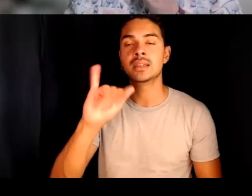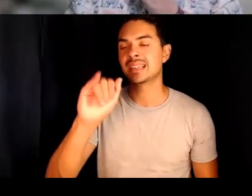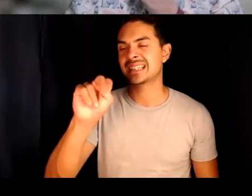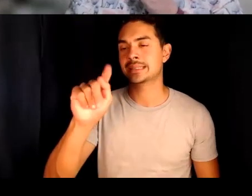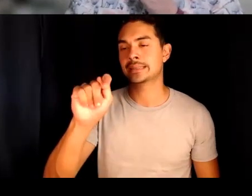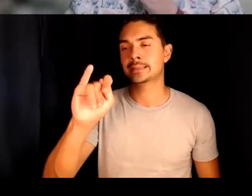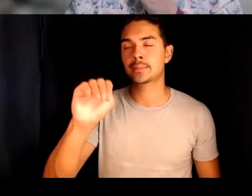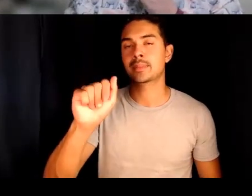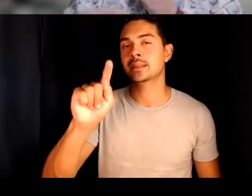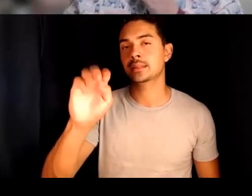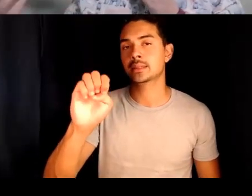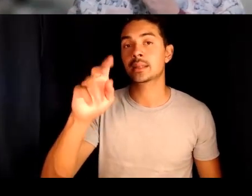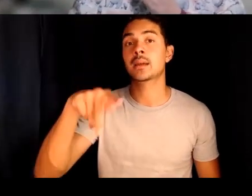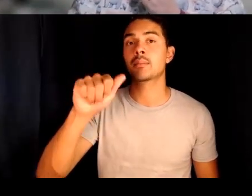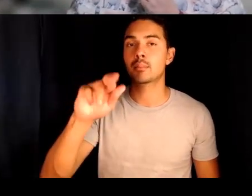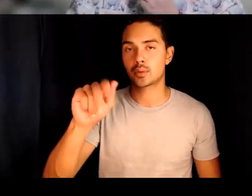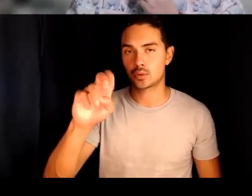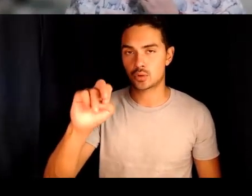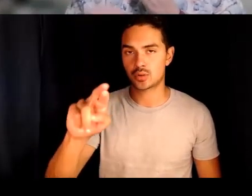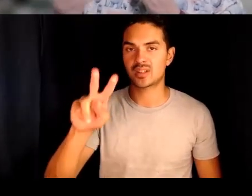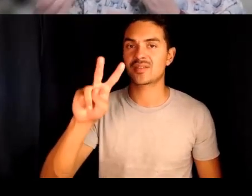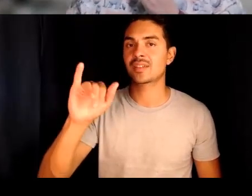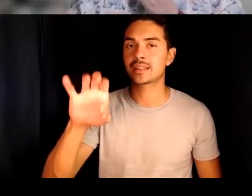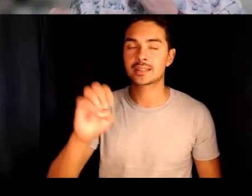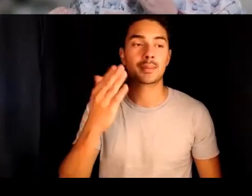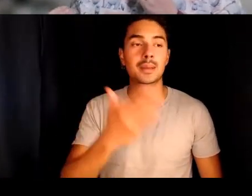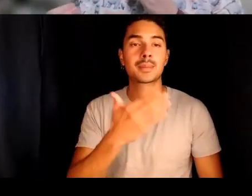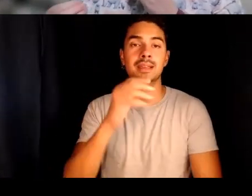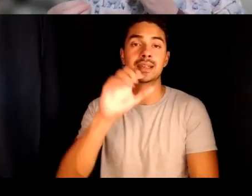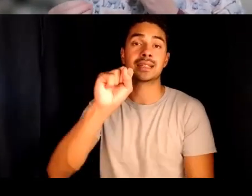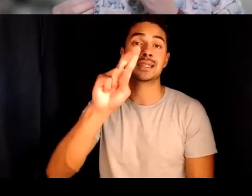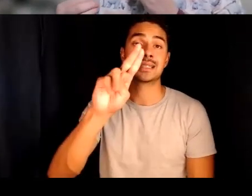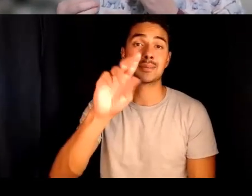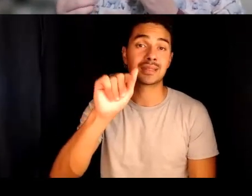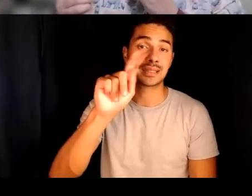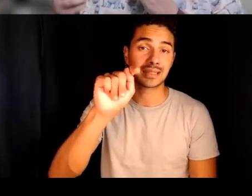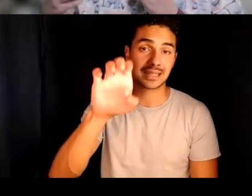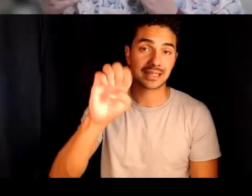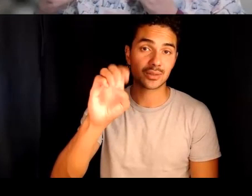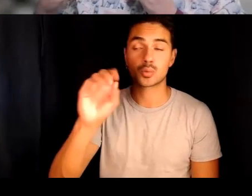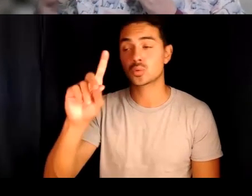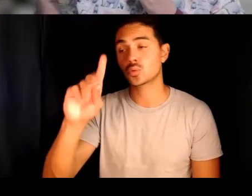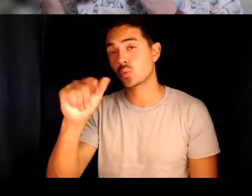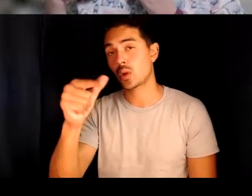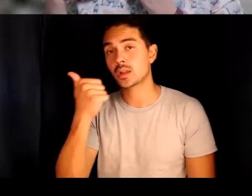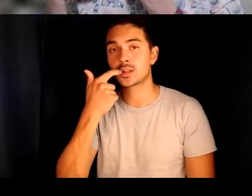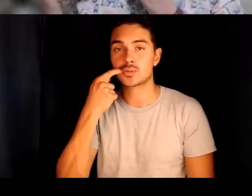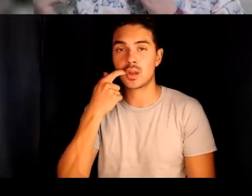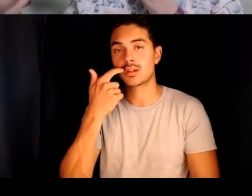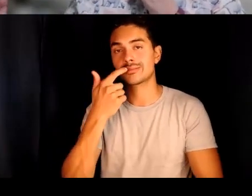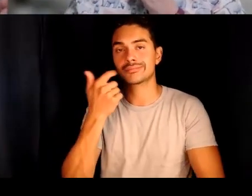It could be due to substance use. It could be due to, you know,